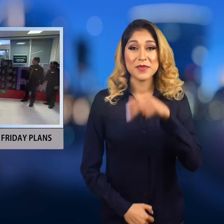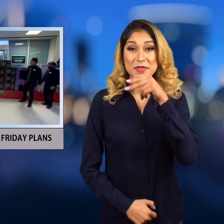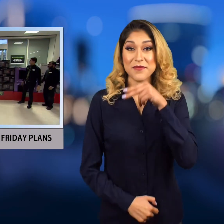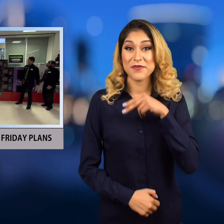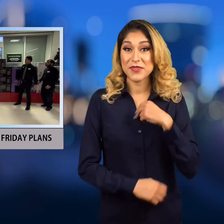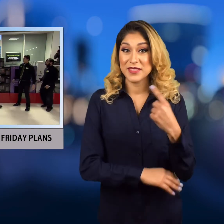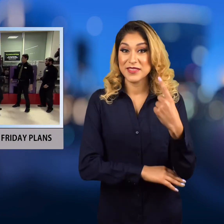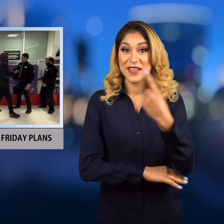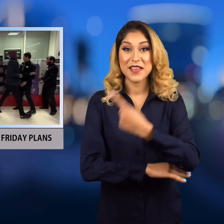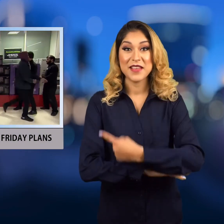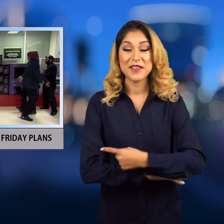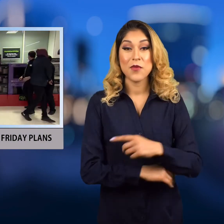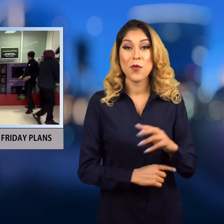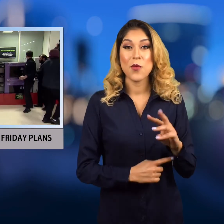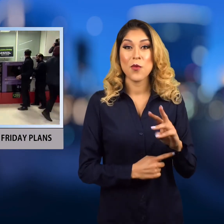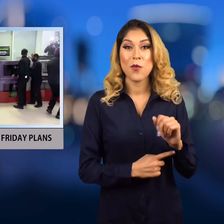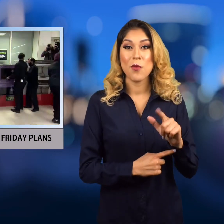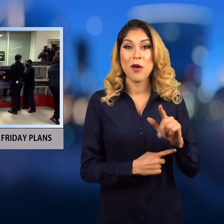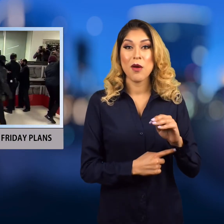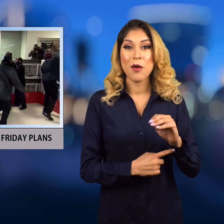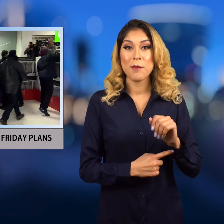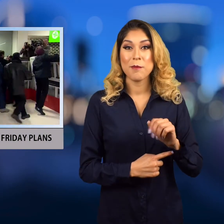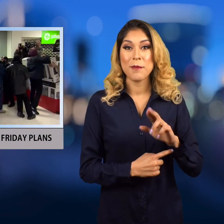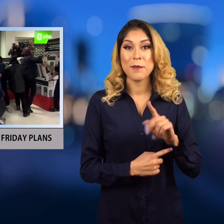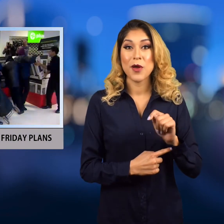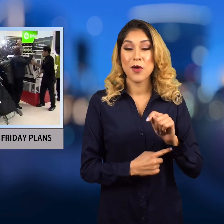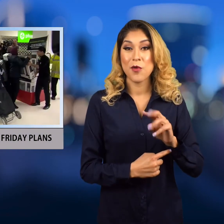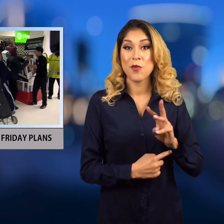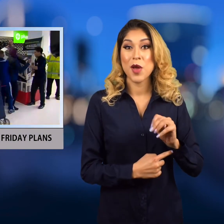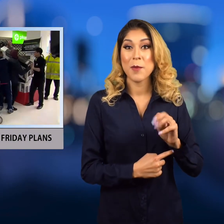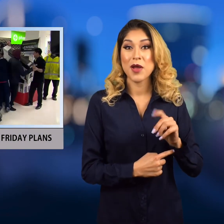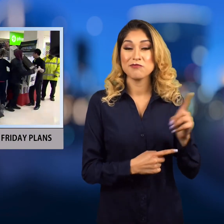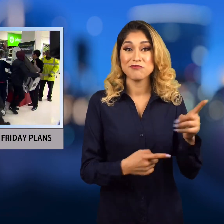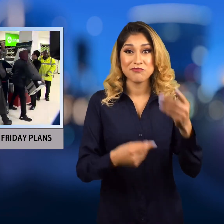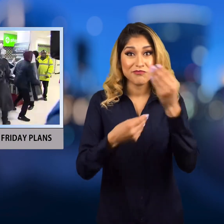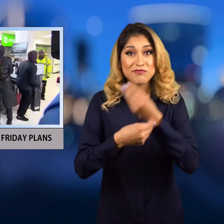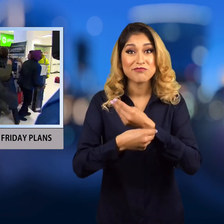Wal-Mart has announced